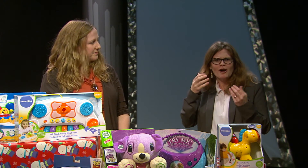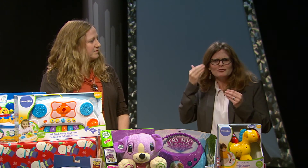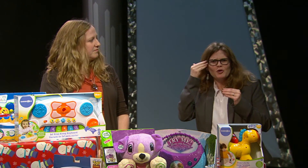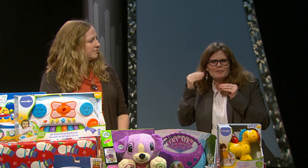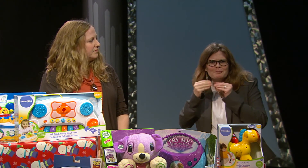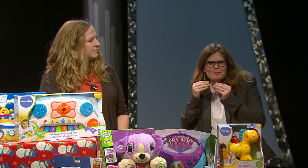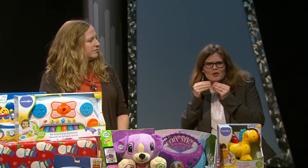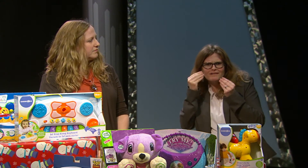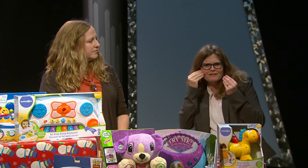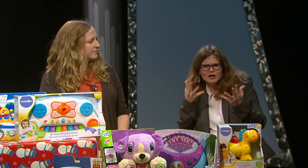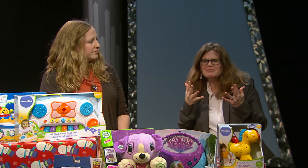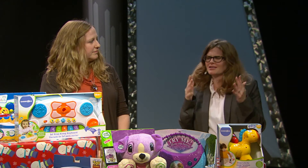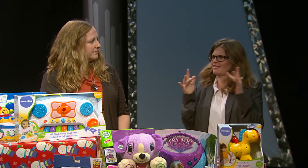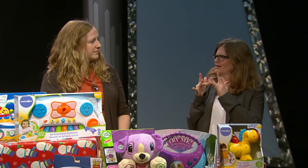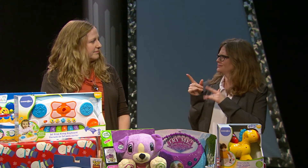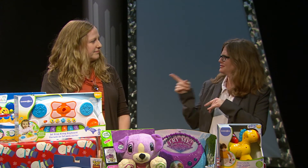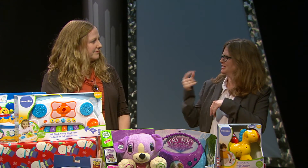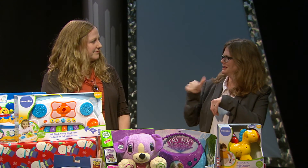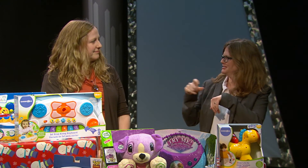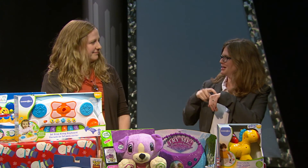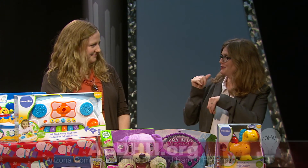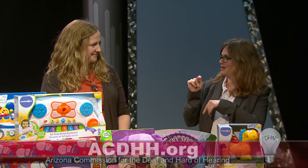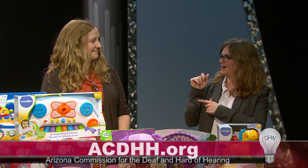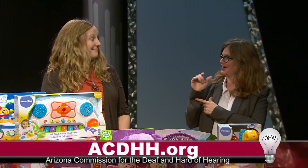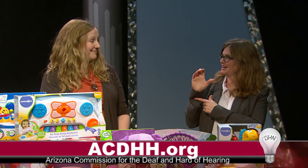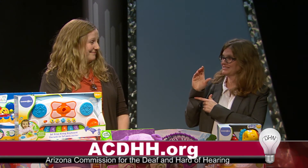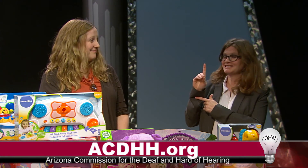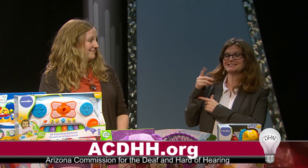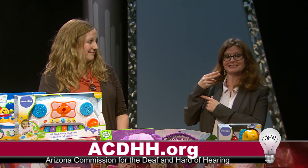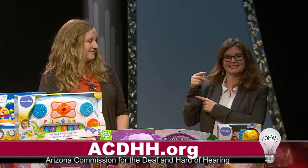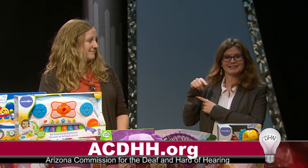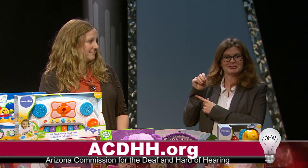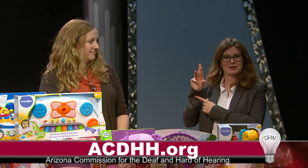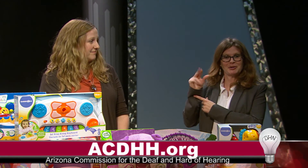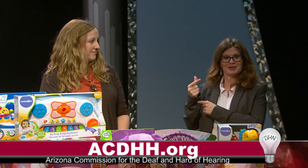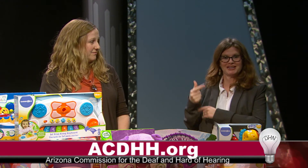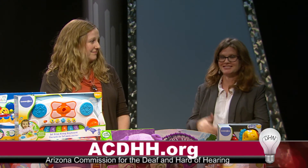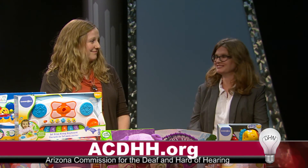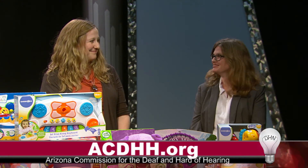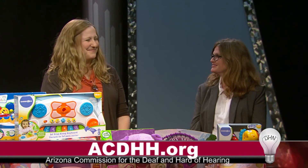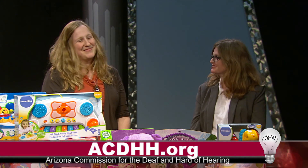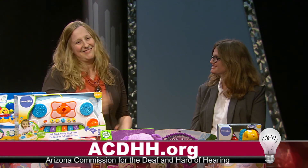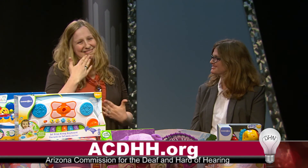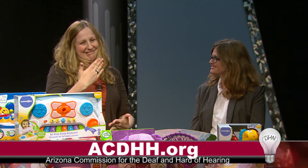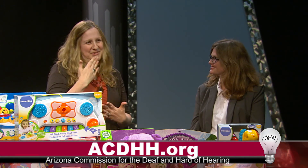to find out more information about this… contact the commission at ACDHH.org